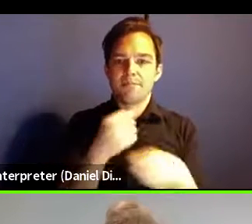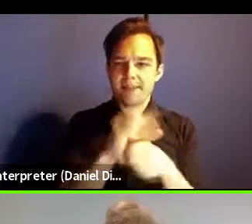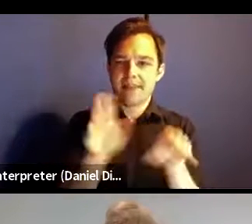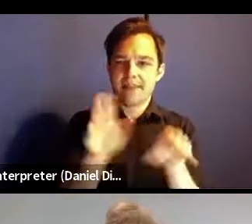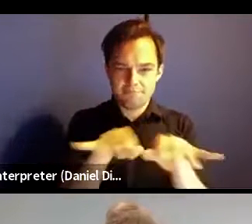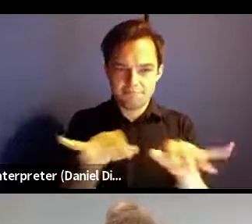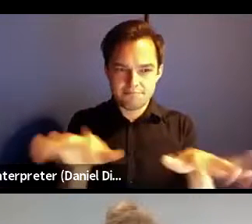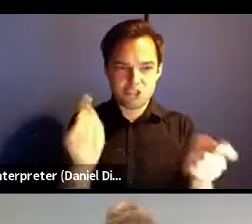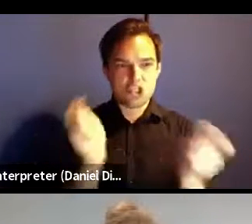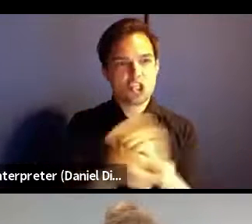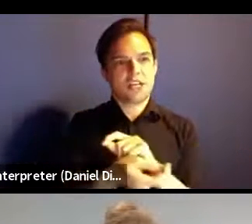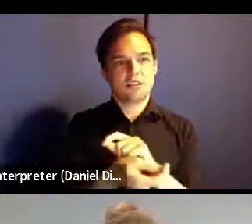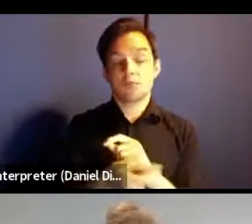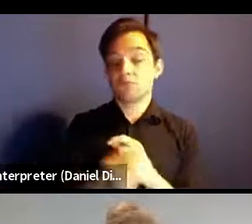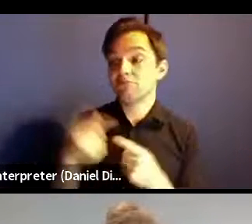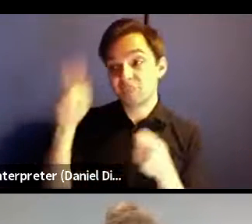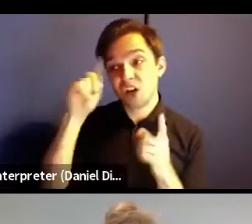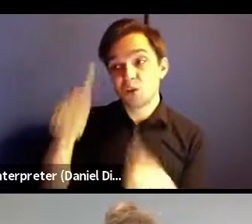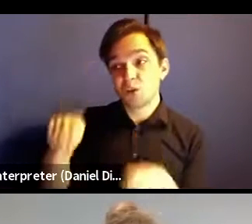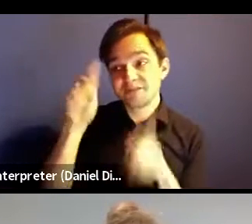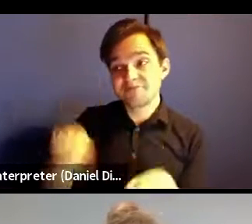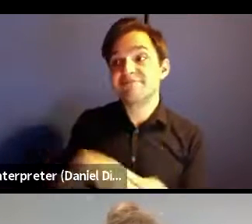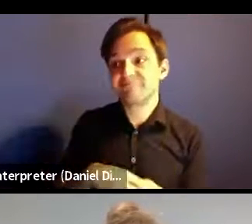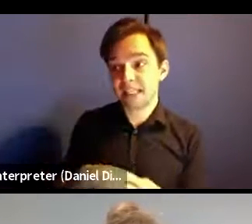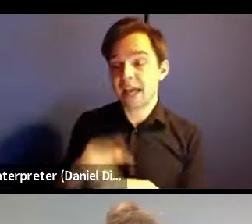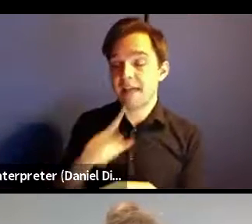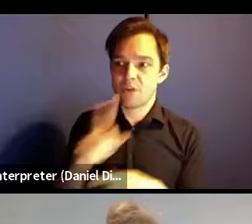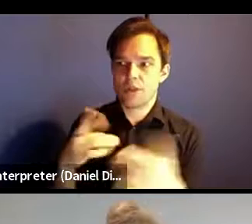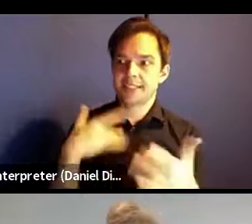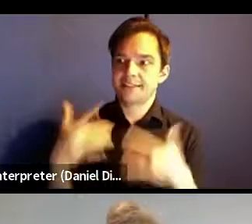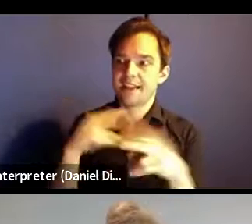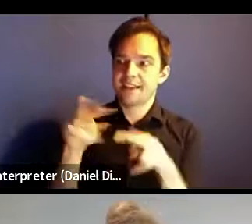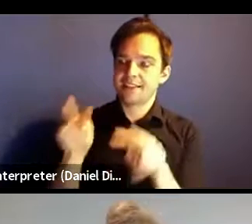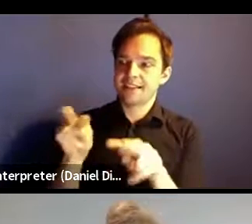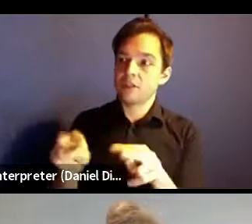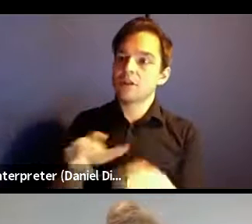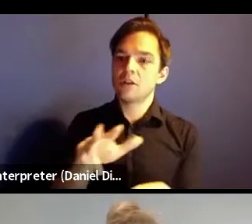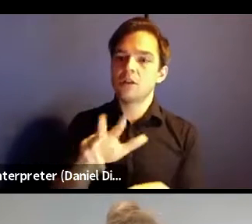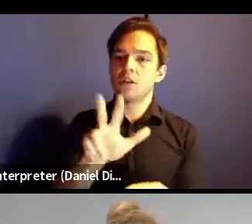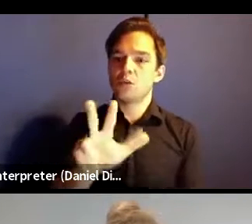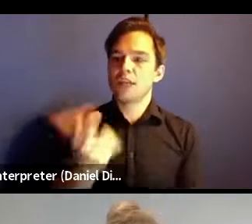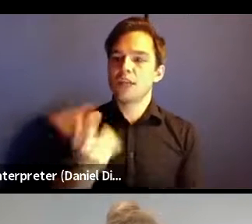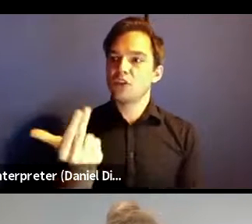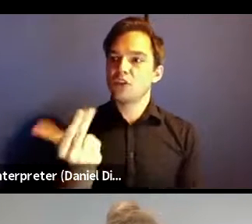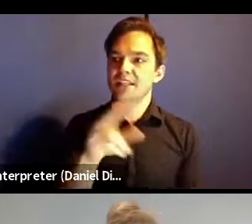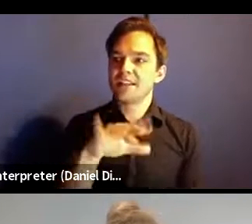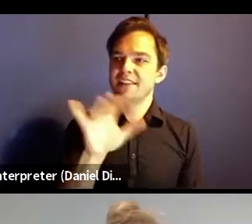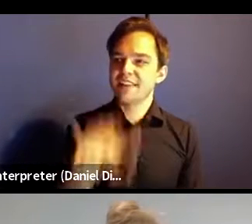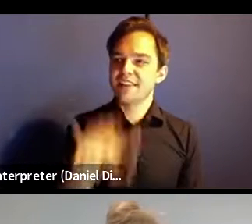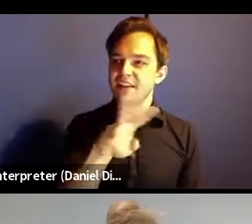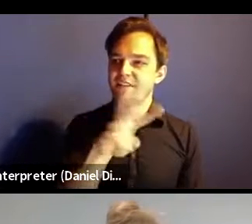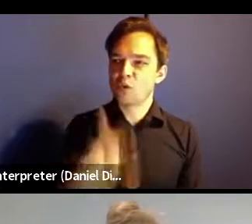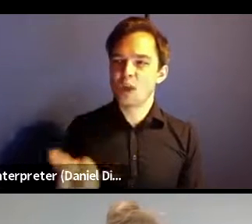I agree, I agree. And I just am very excited that I think 313 is Verizon and Larry Goldberg is here.